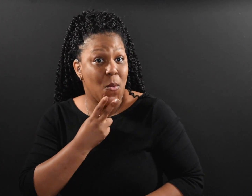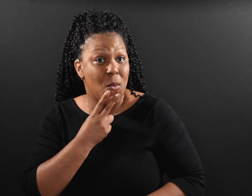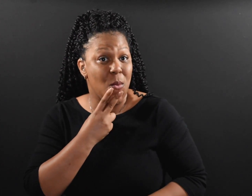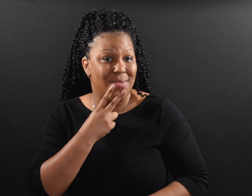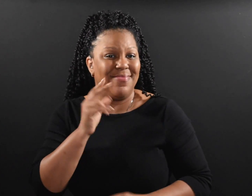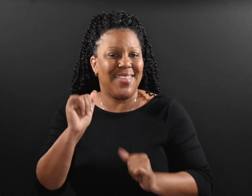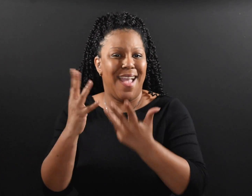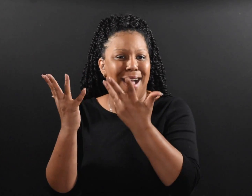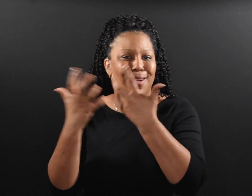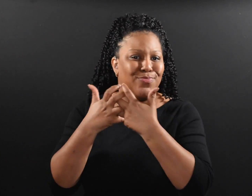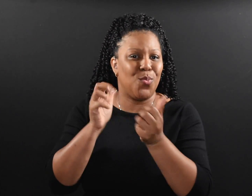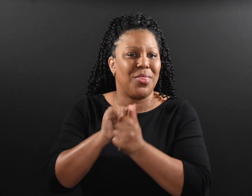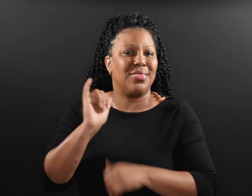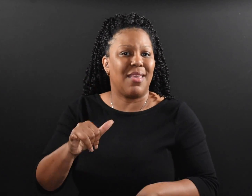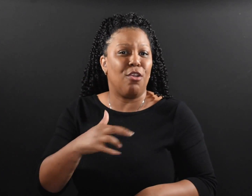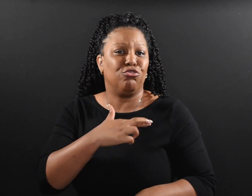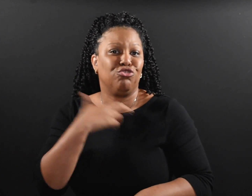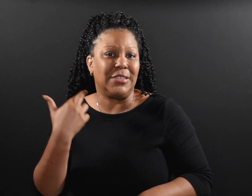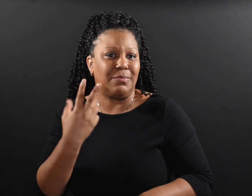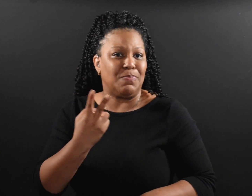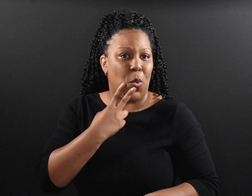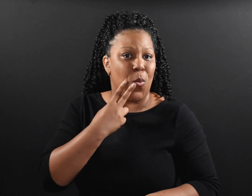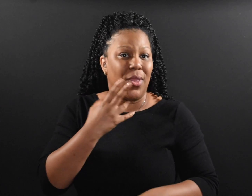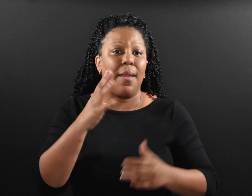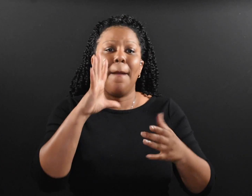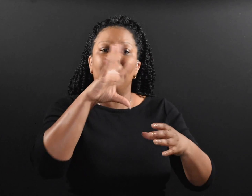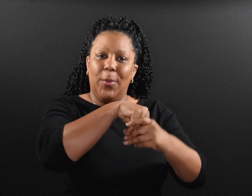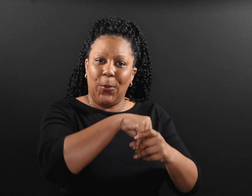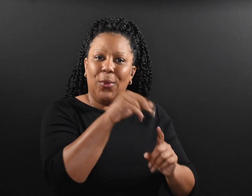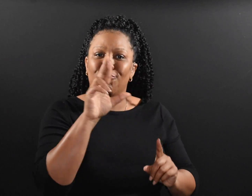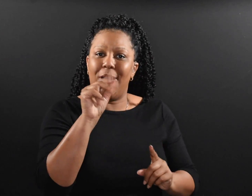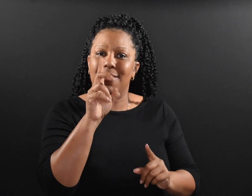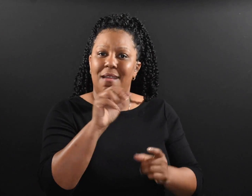If you smoke, the combined risk of smoking and radon exposure is higher.